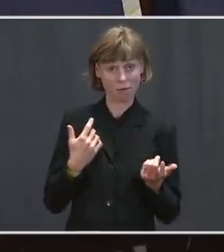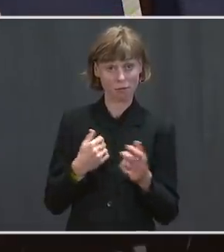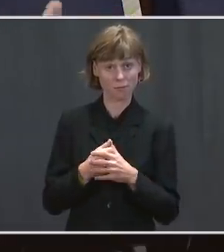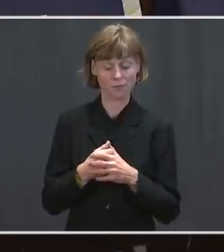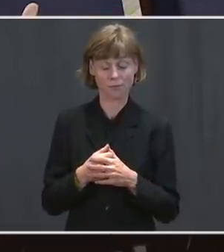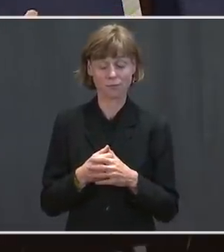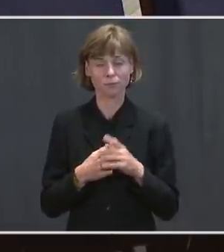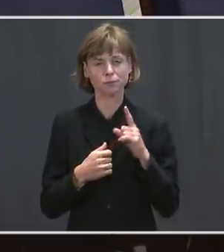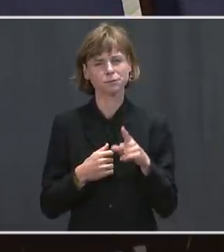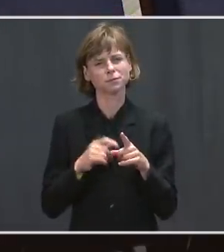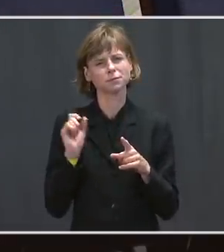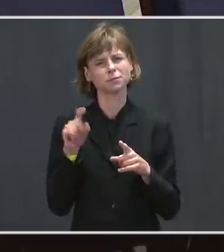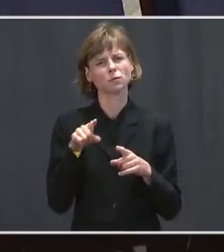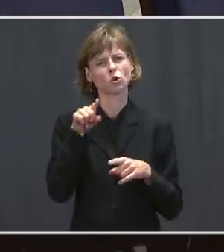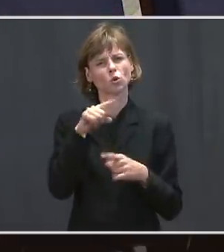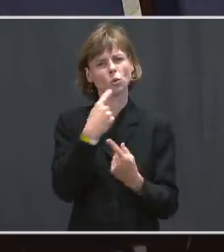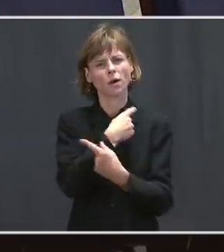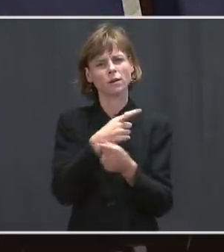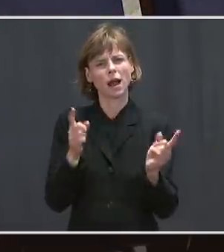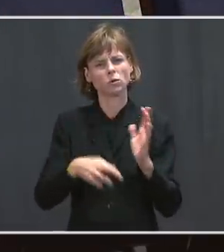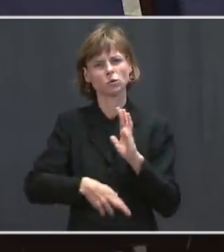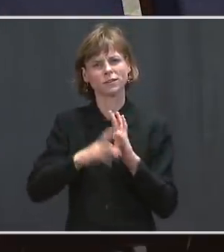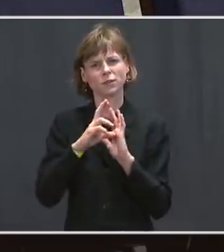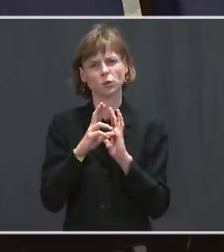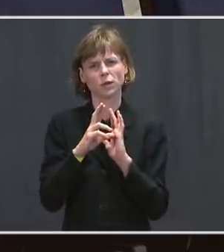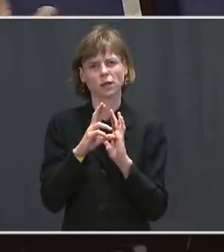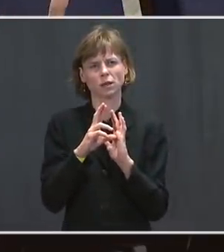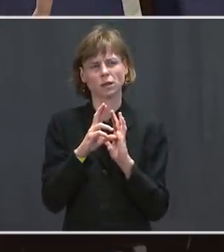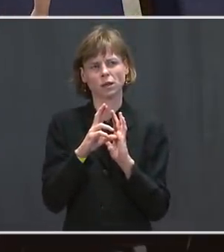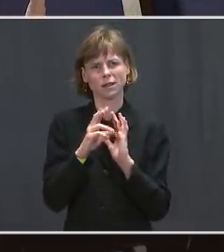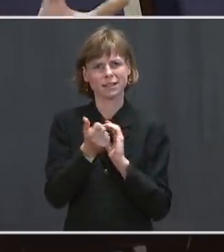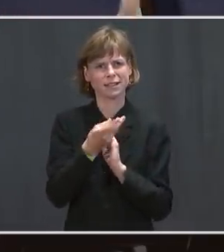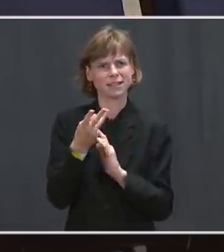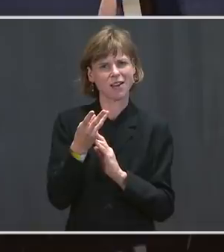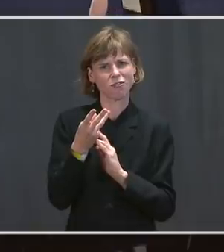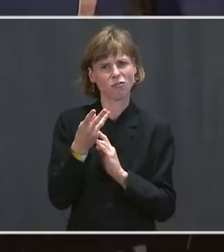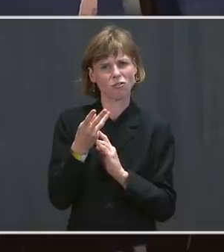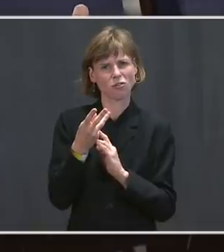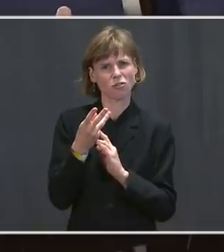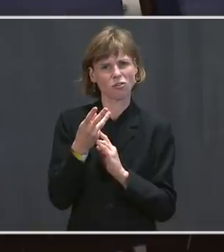Yeah, you guys have announced that you're reviewing a number of malign actions carried out by other countries,